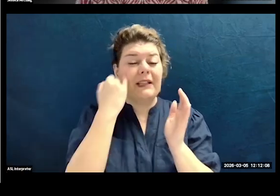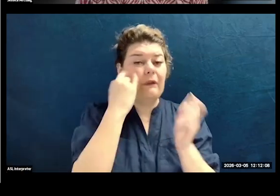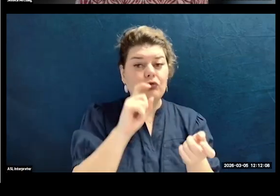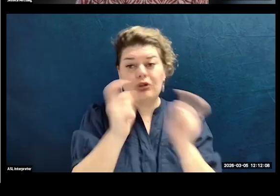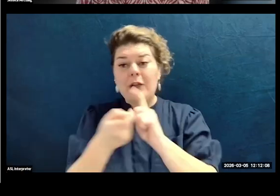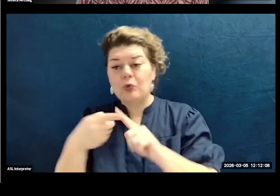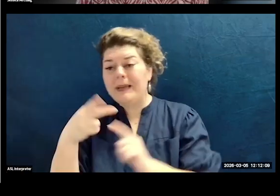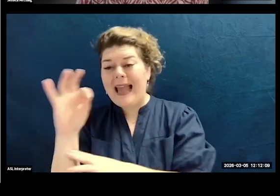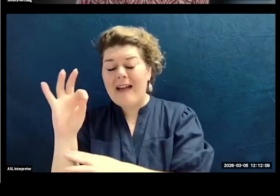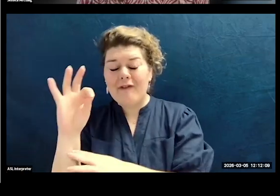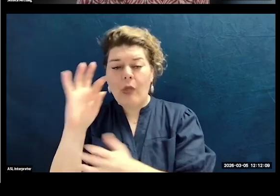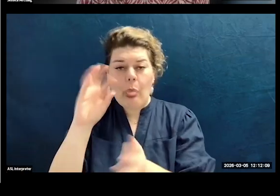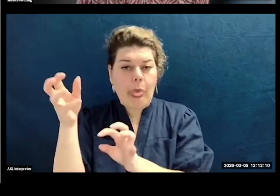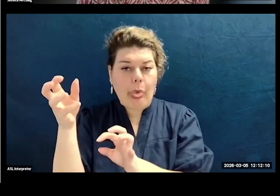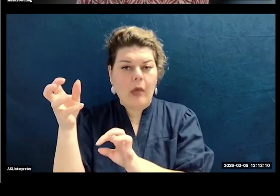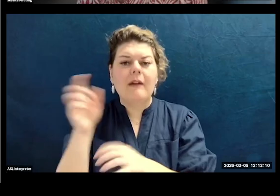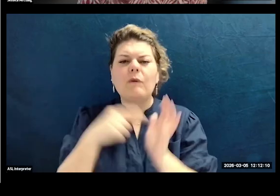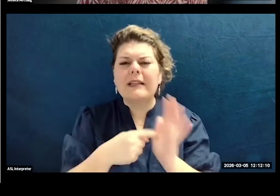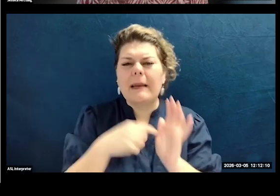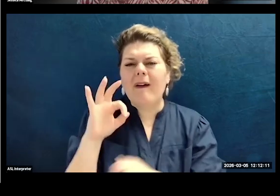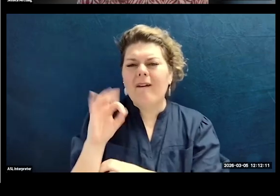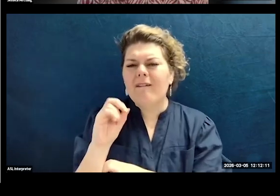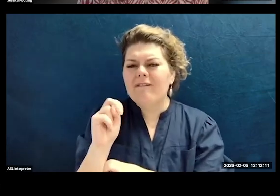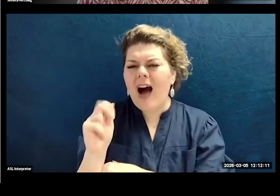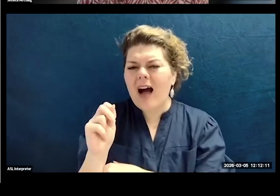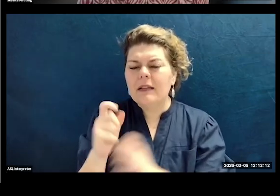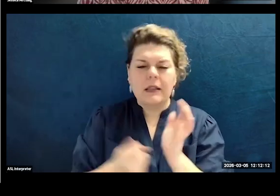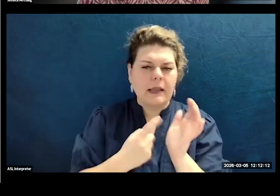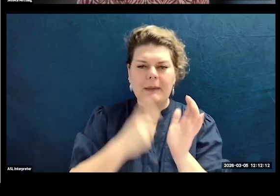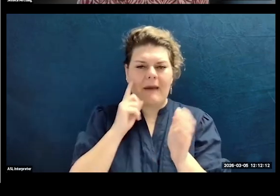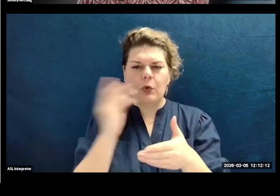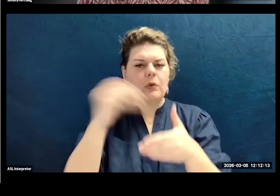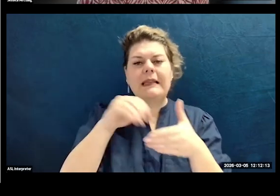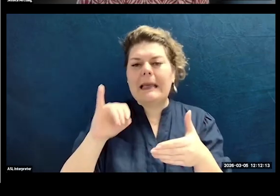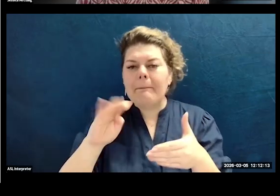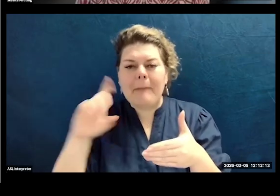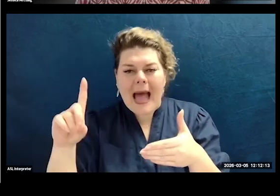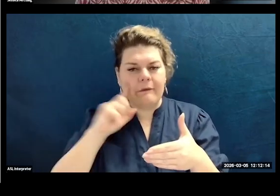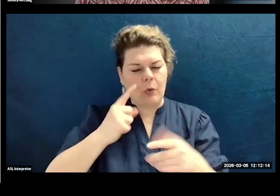So, a good example of this is fonts. They often need to be embedded in order to display properly.